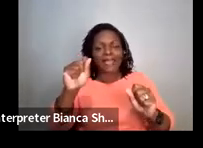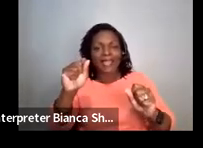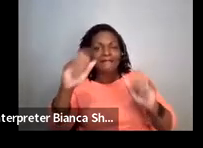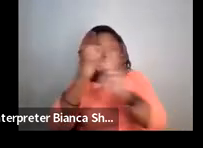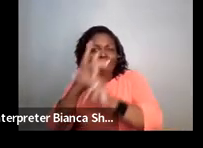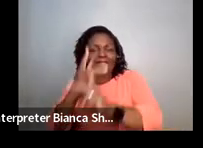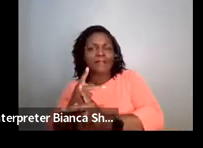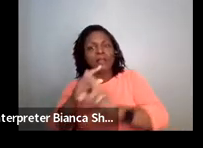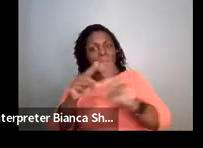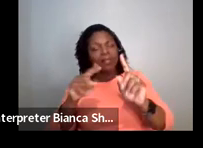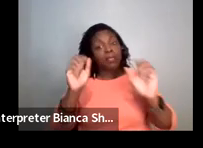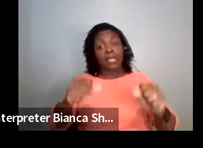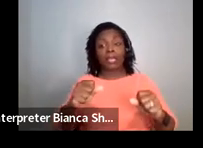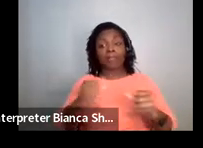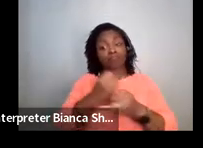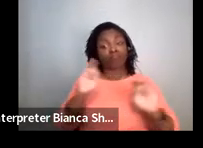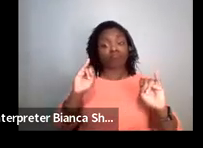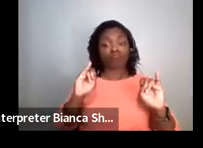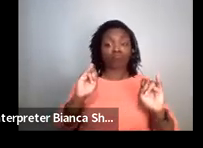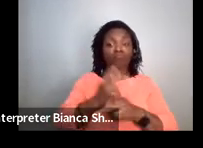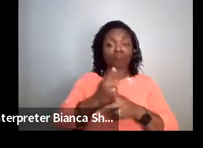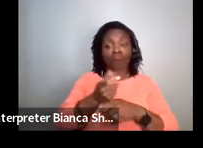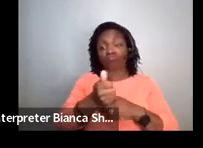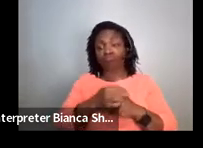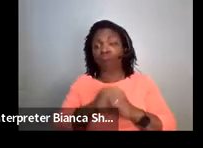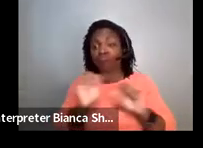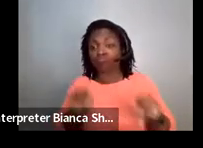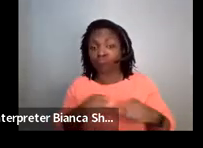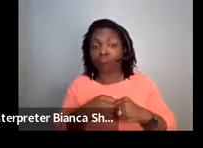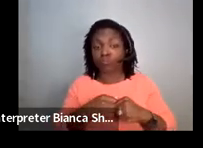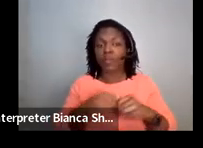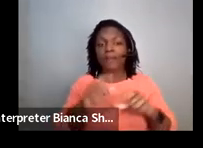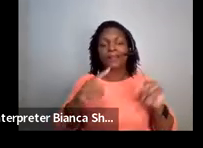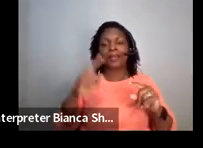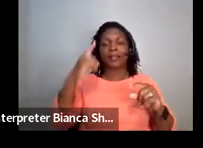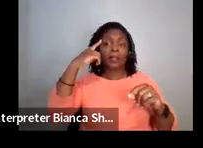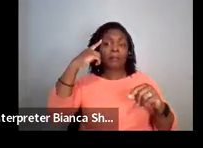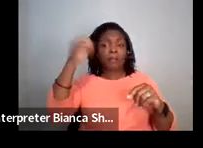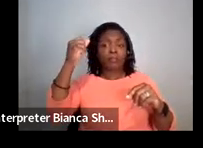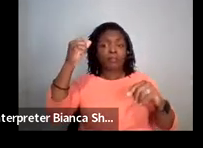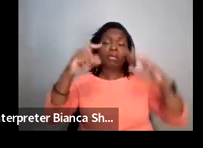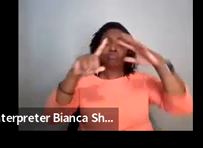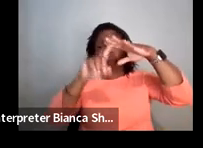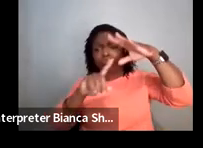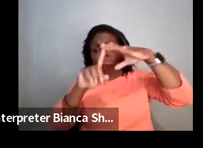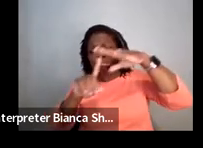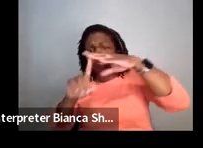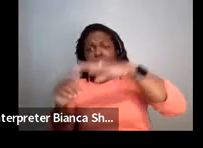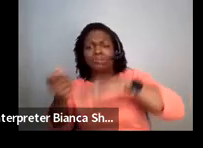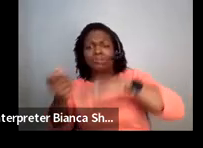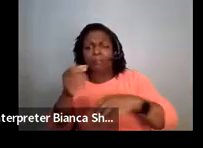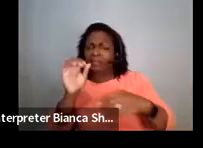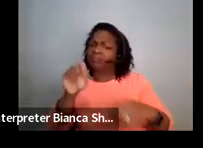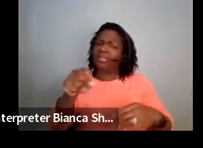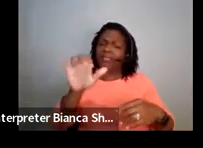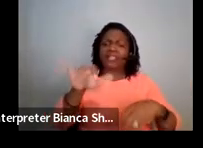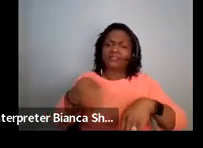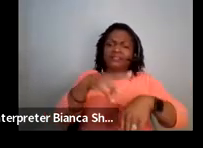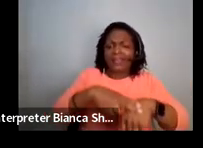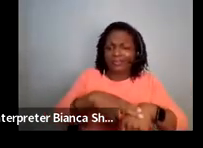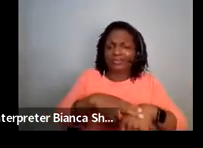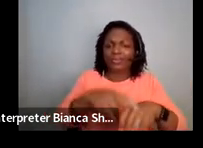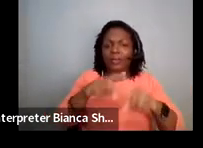Okay. Memory loss truly is a natural form of aging, but severe memory, loss, confusion.